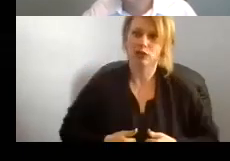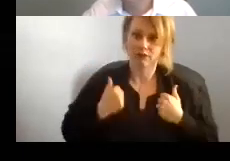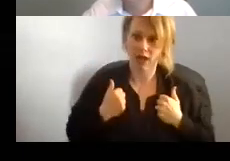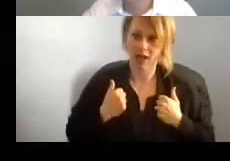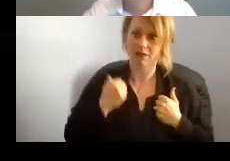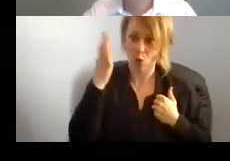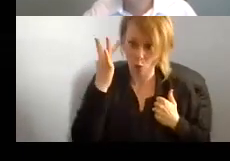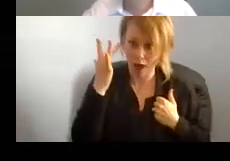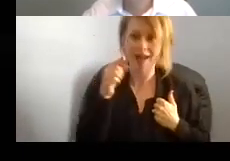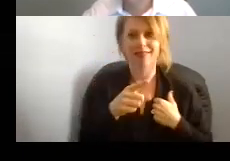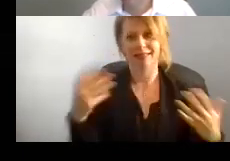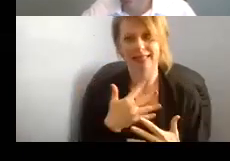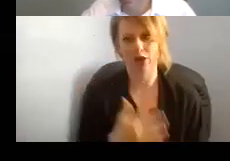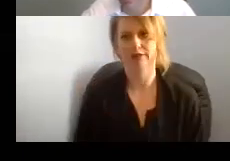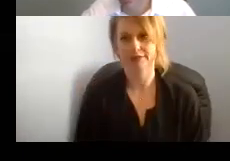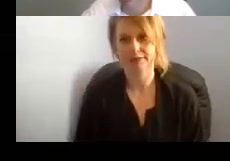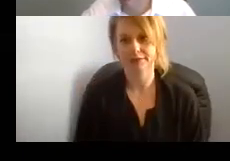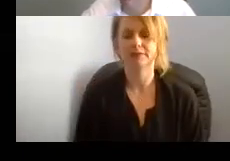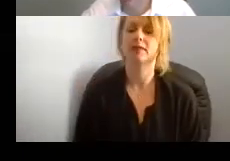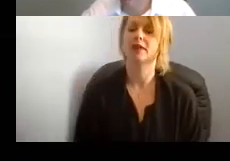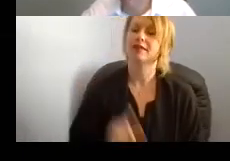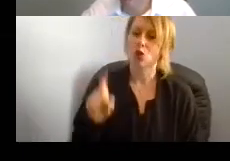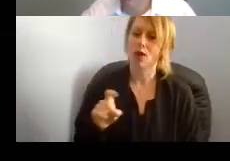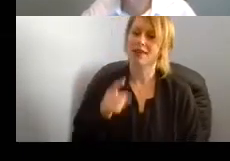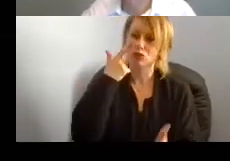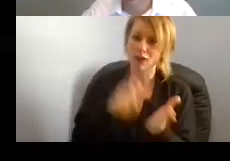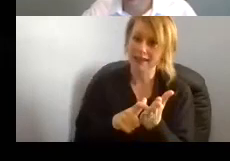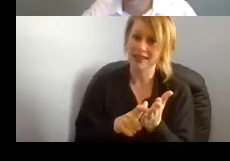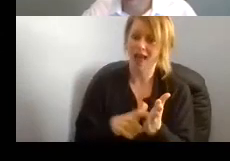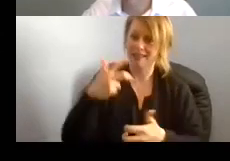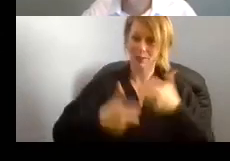So I think we have to first recognize that this problem is pervasive and